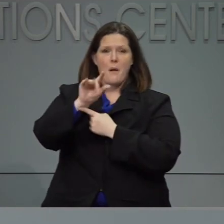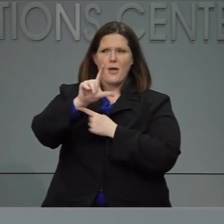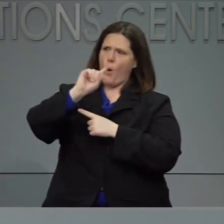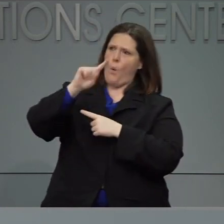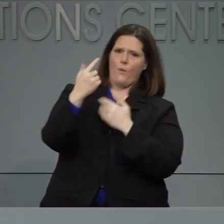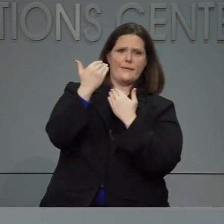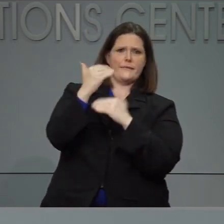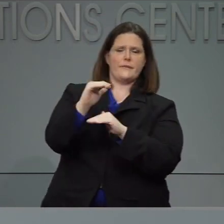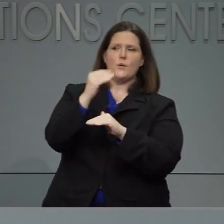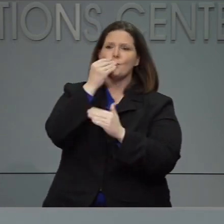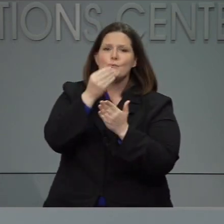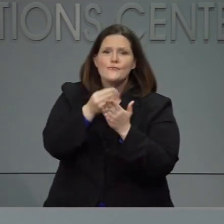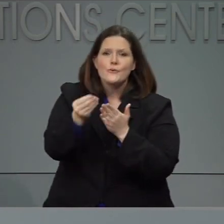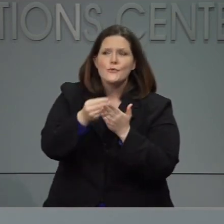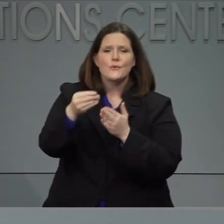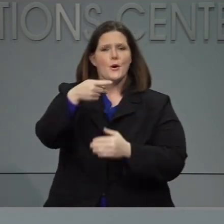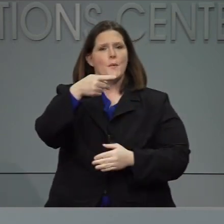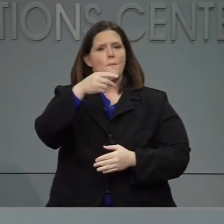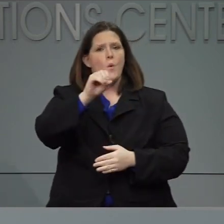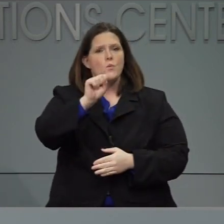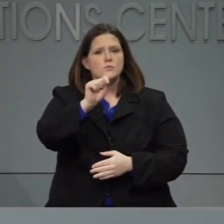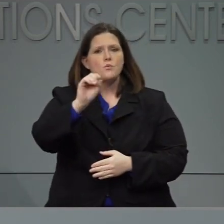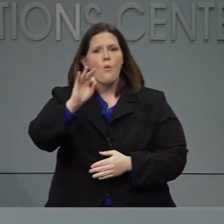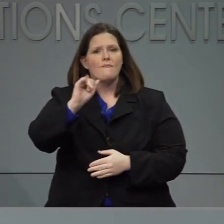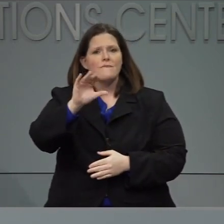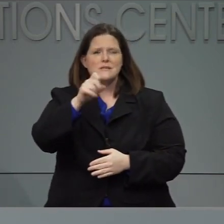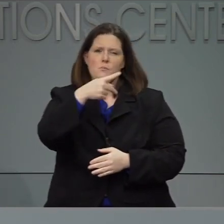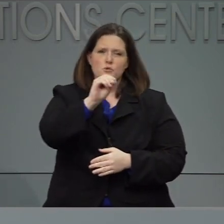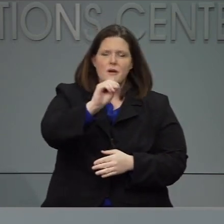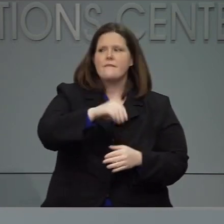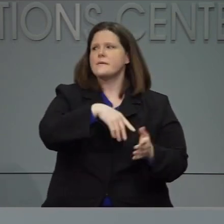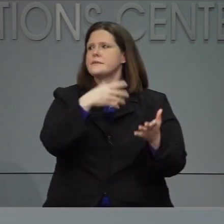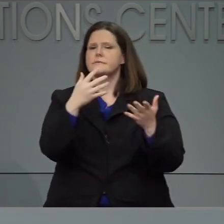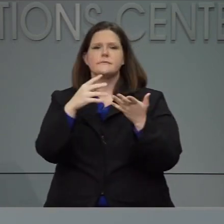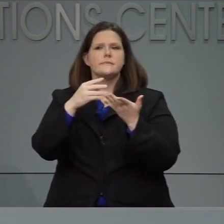POST OFFICE, PUBLIC ALSO MEANS GATHERINGS WITH EXTENDED FAMILY